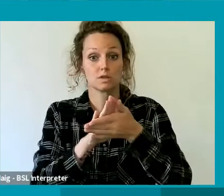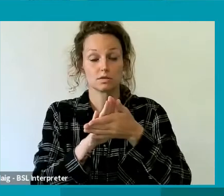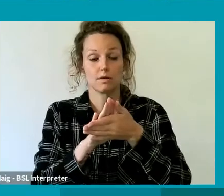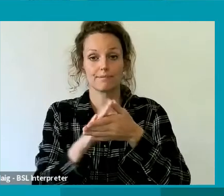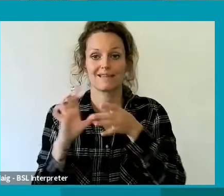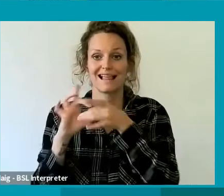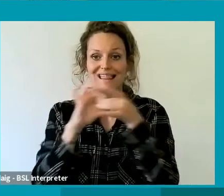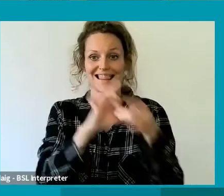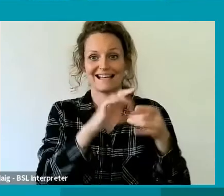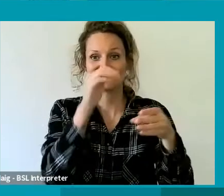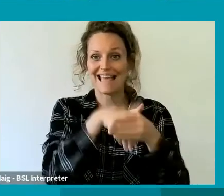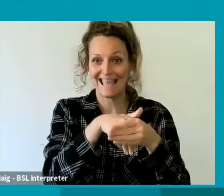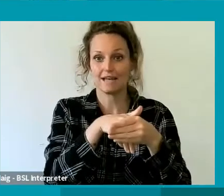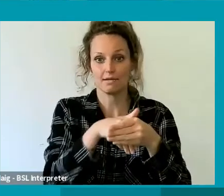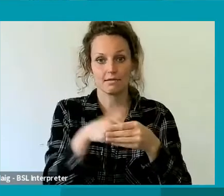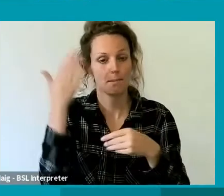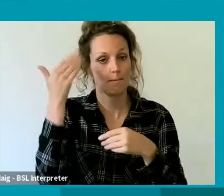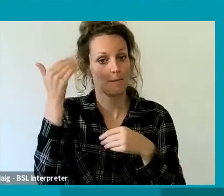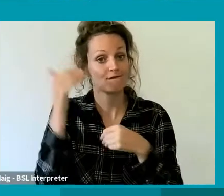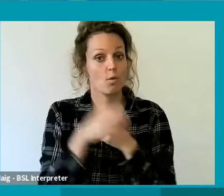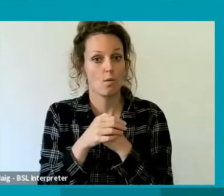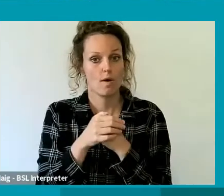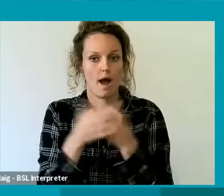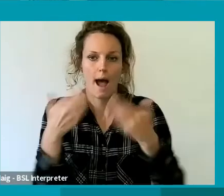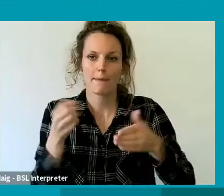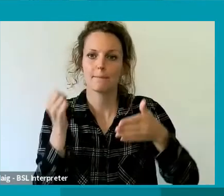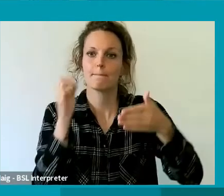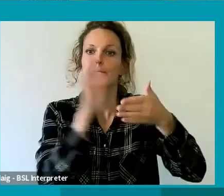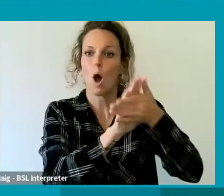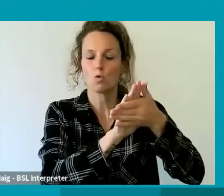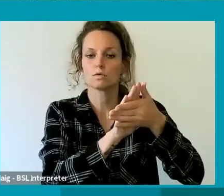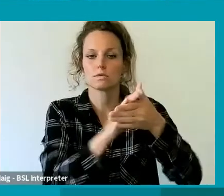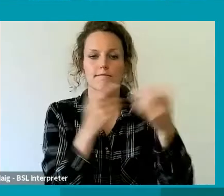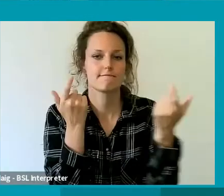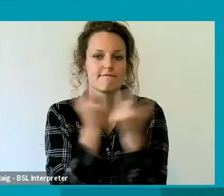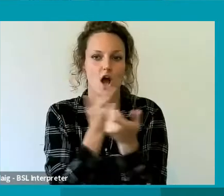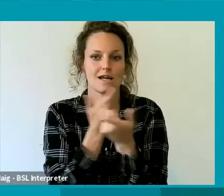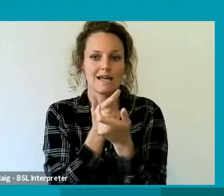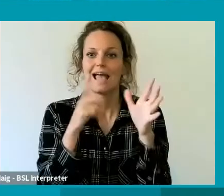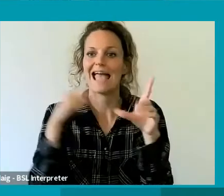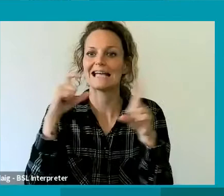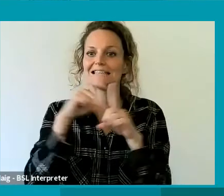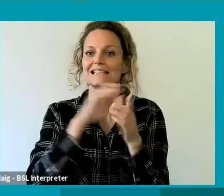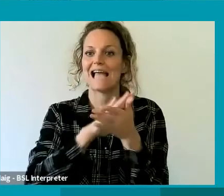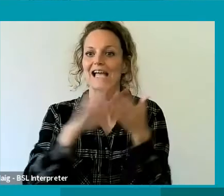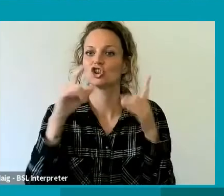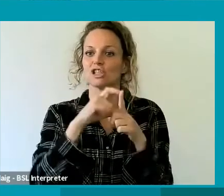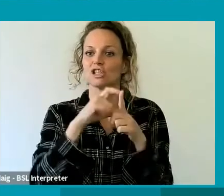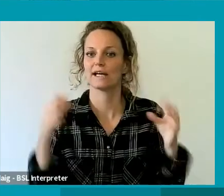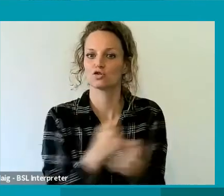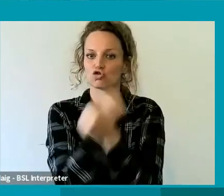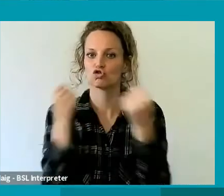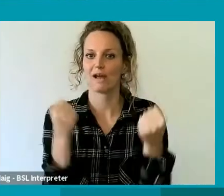I've posted a really kooky, funny post on ADHD strengths. Why not check it out?